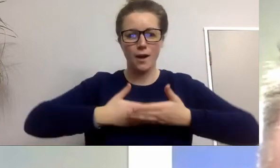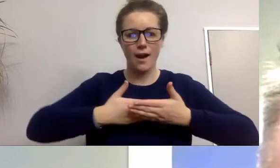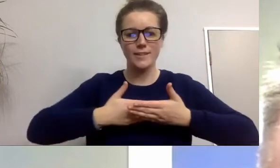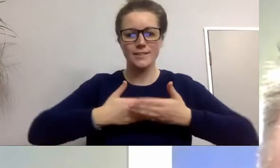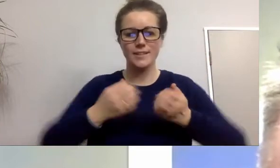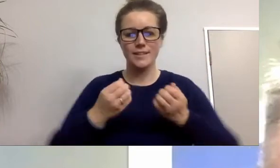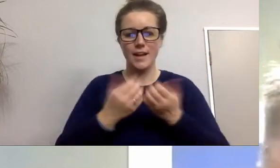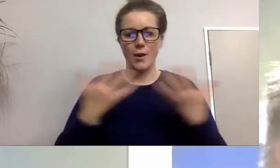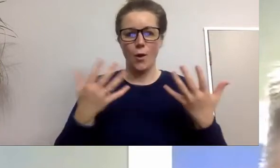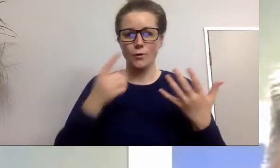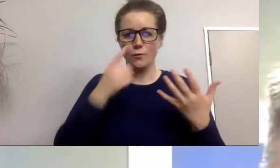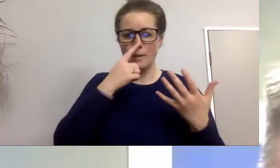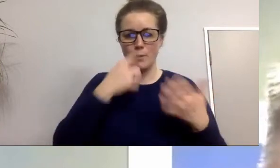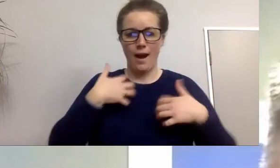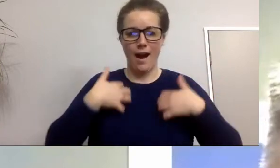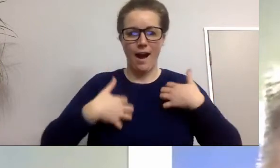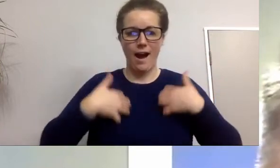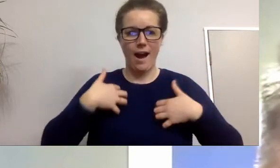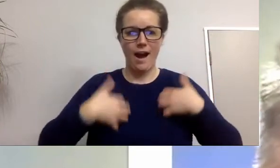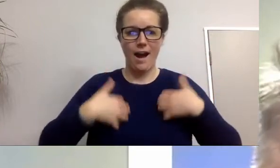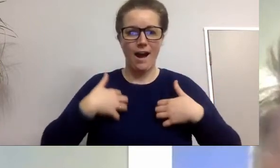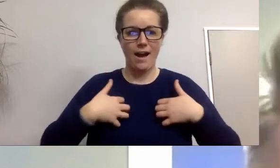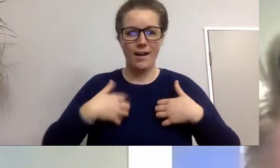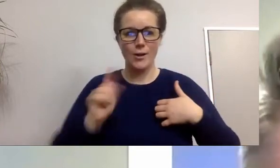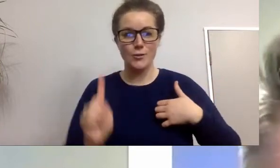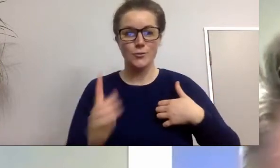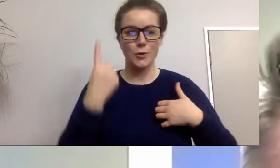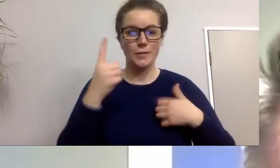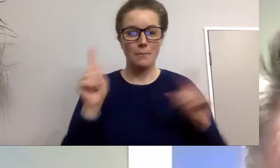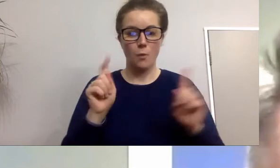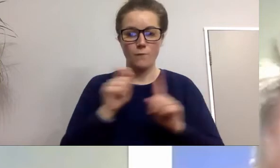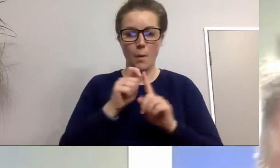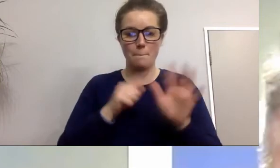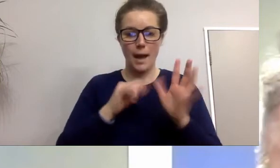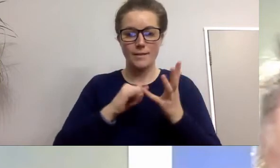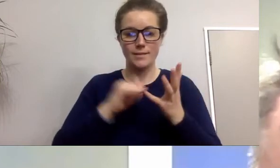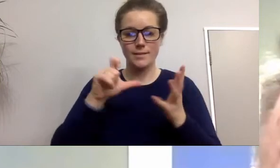evening I'm sure, have tuned up for Pascale's presentation and thank you for